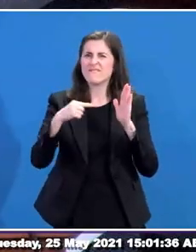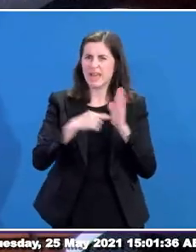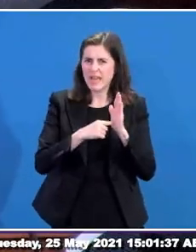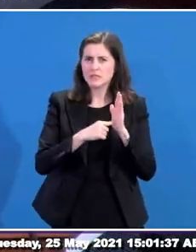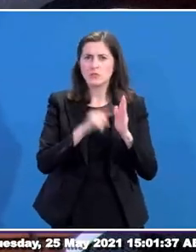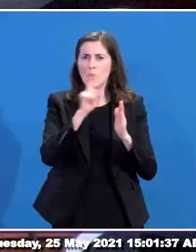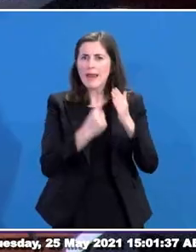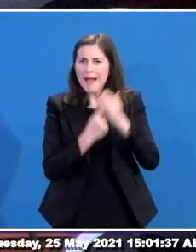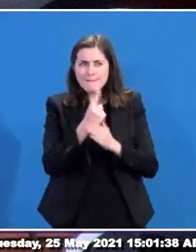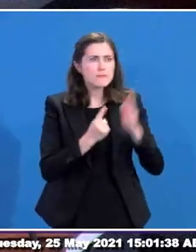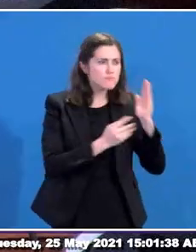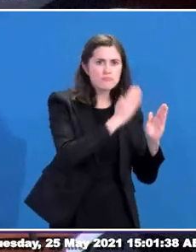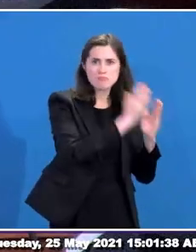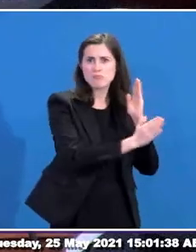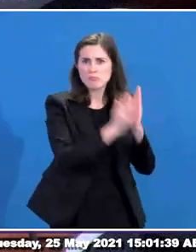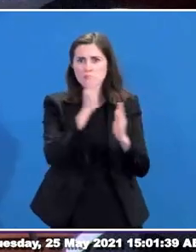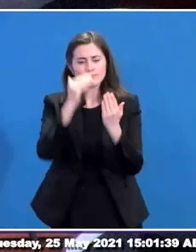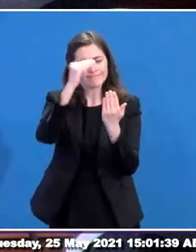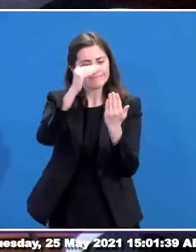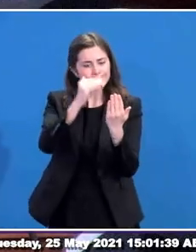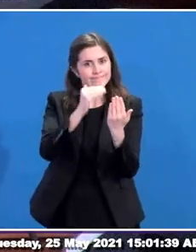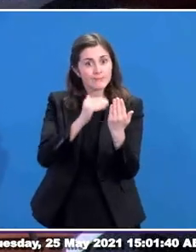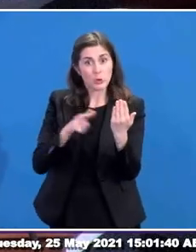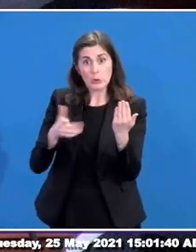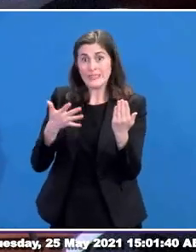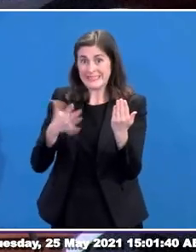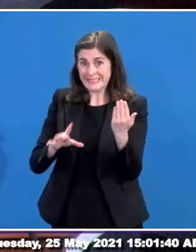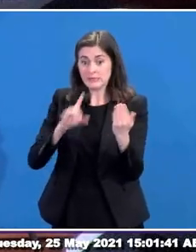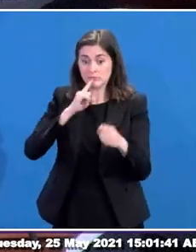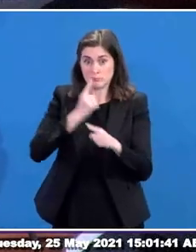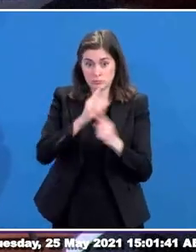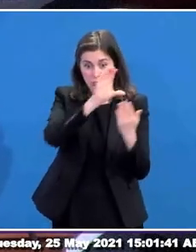you have recorded what the particular allegations are and drawn together the